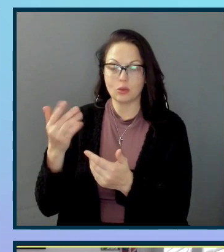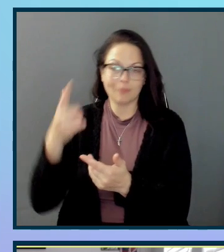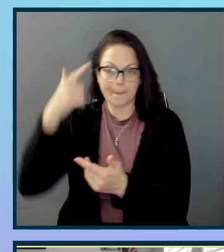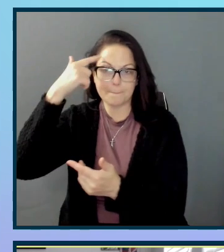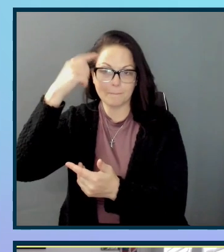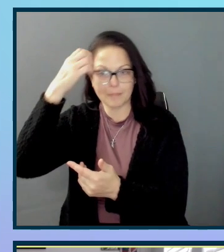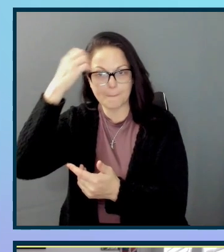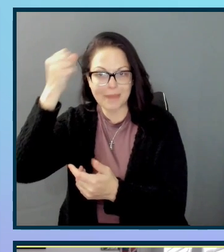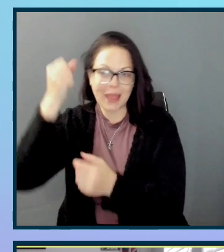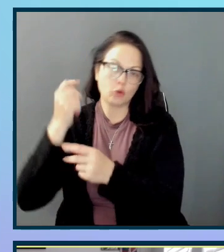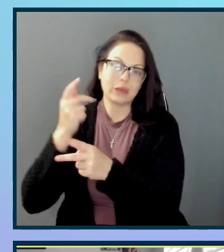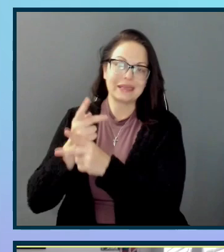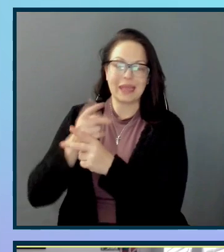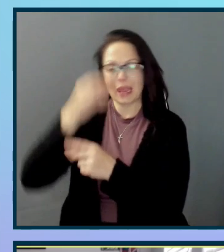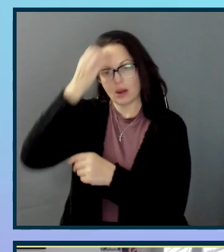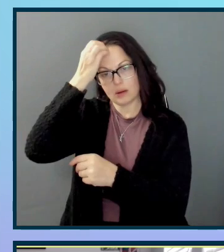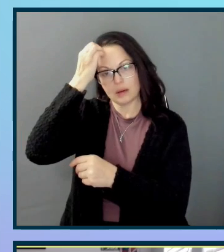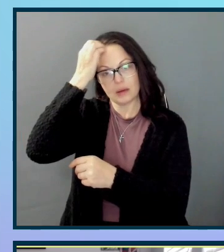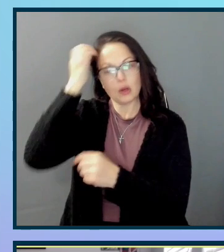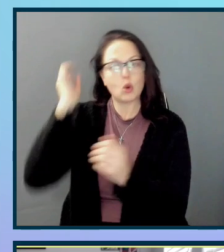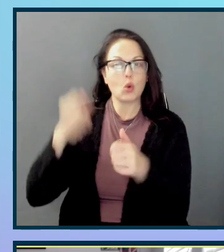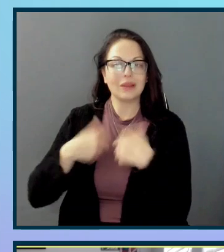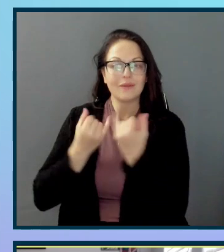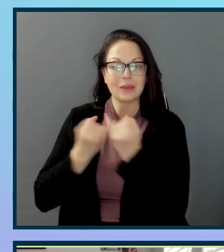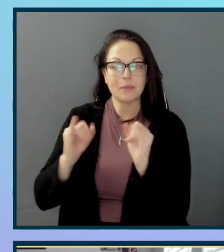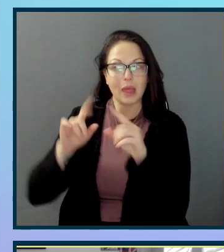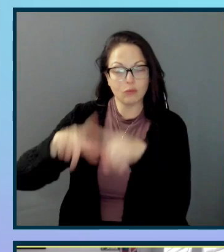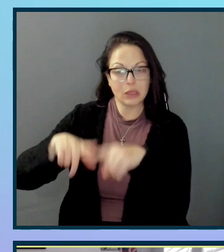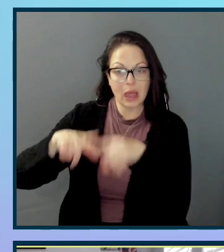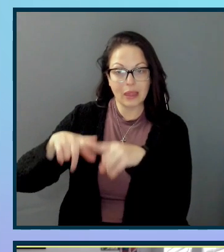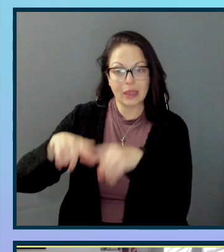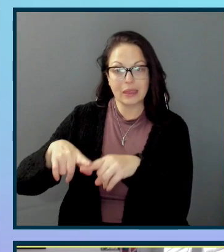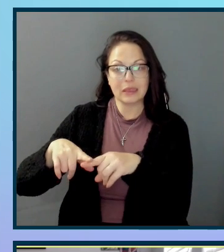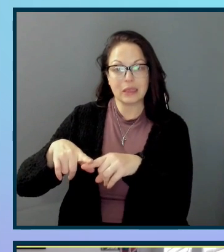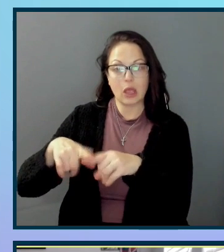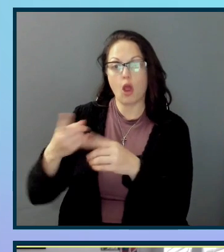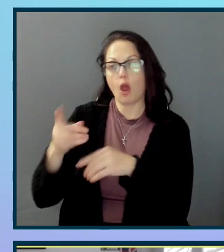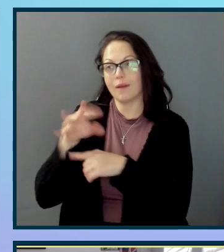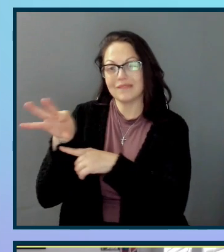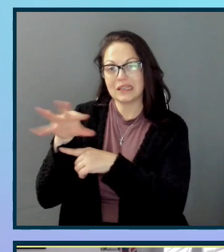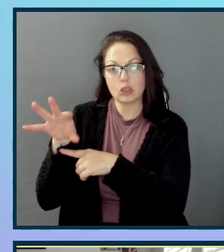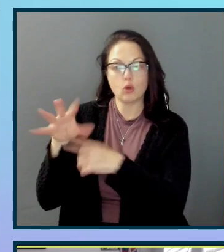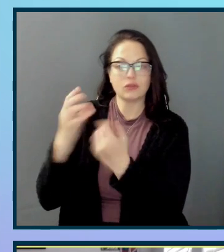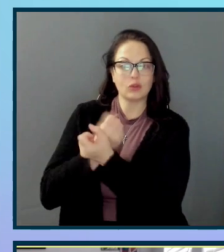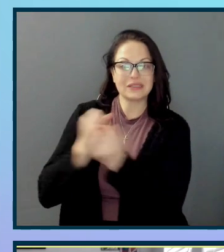who are living independently and relying on these interfaces for their safety, their well-being.